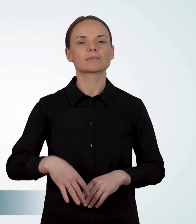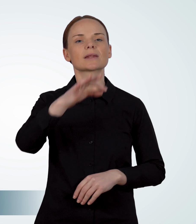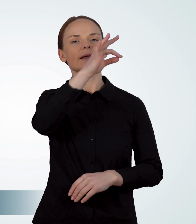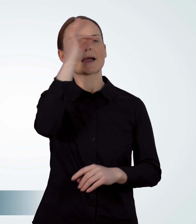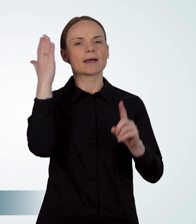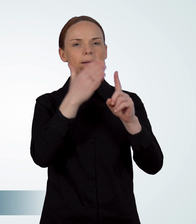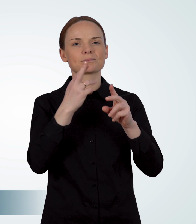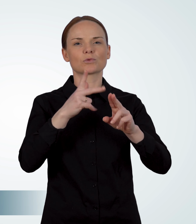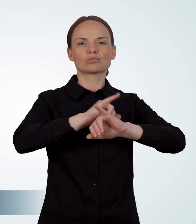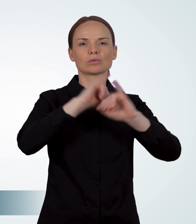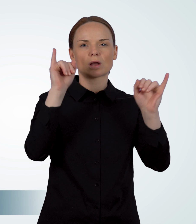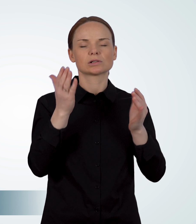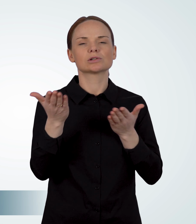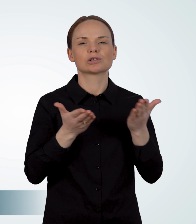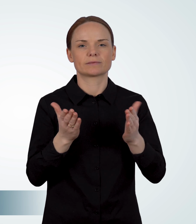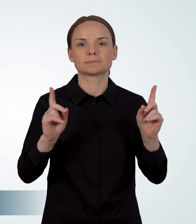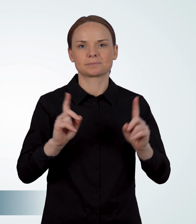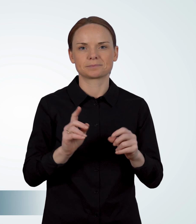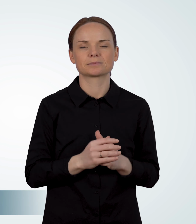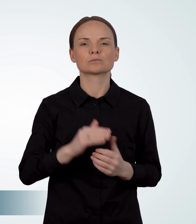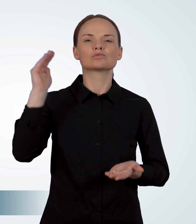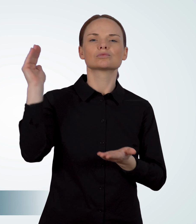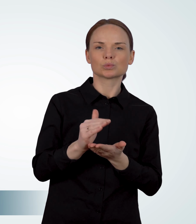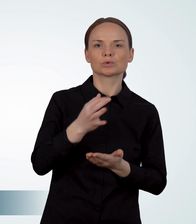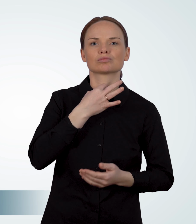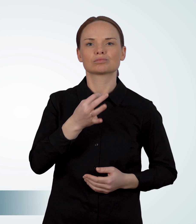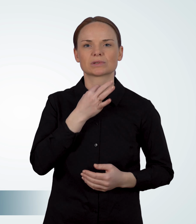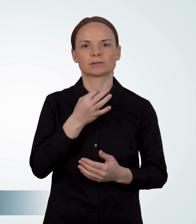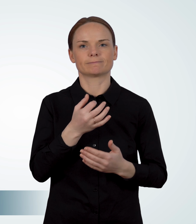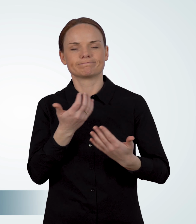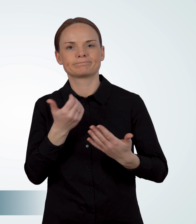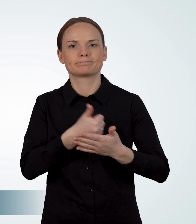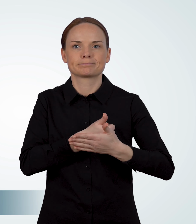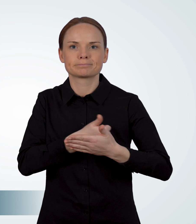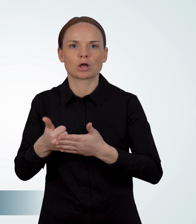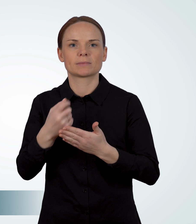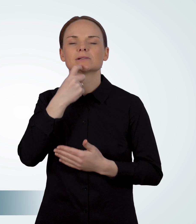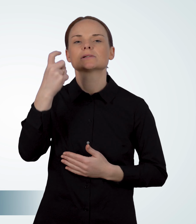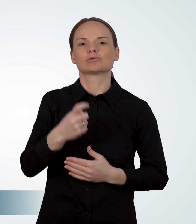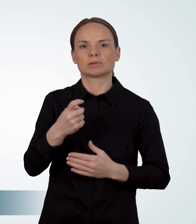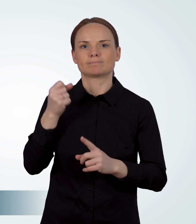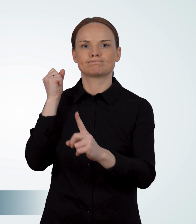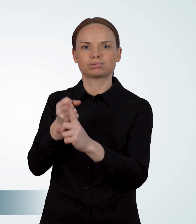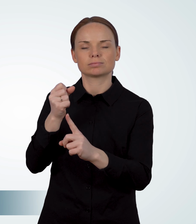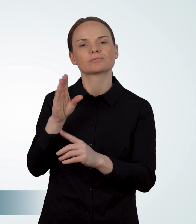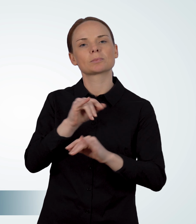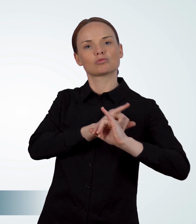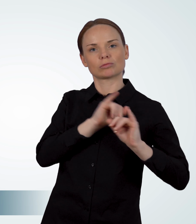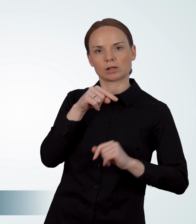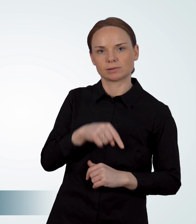Crisis services are meant to reduce the risk of permanent harmful effects of a crisis.